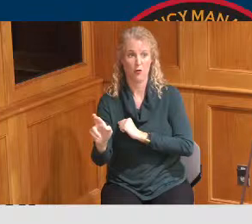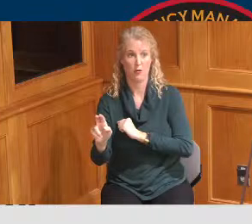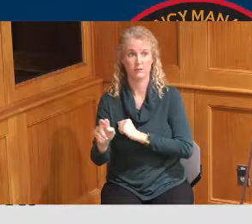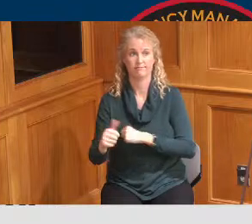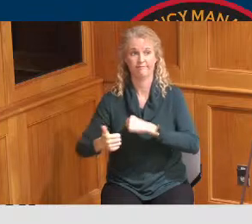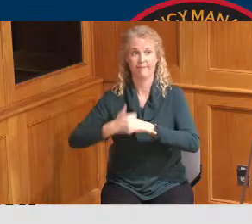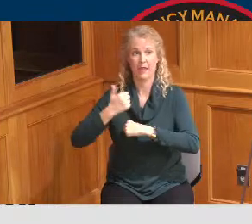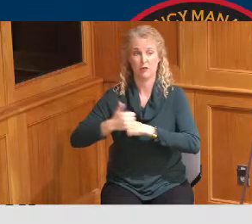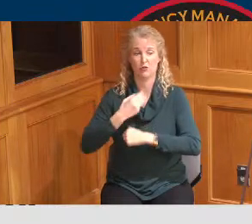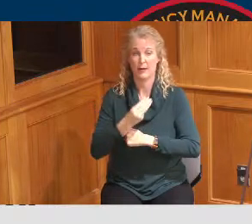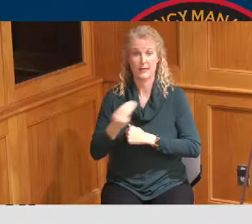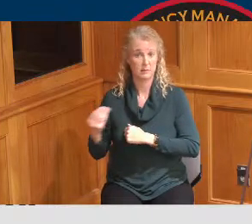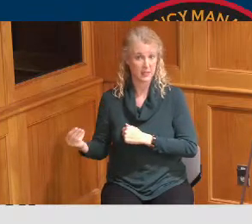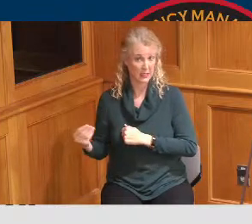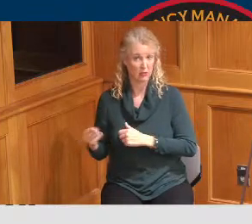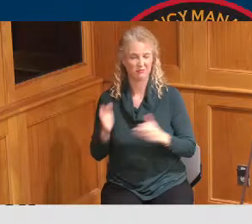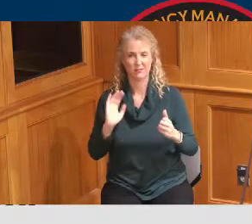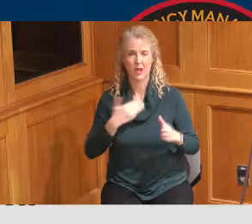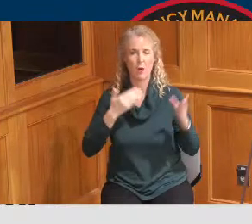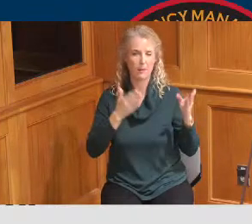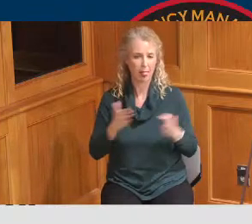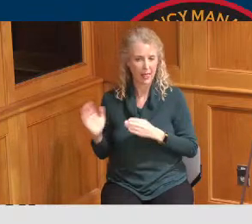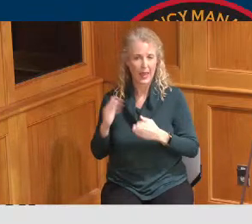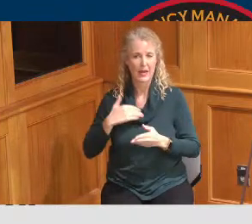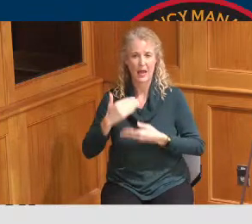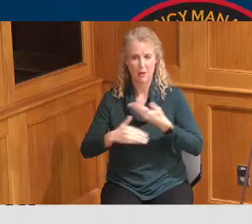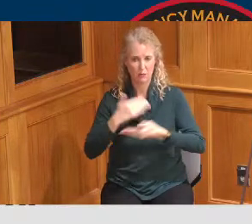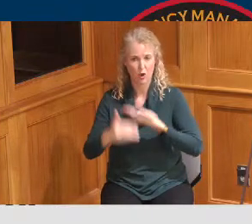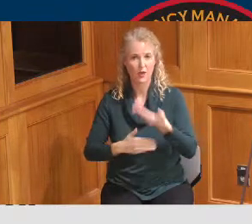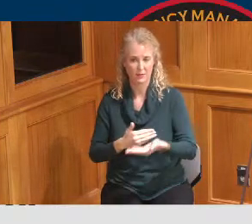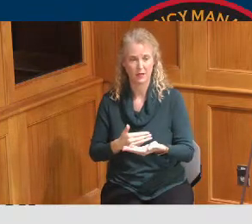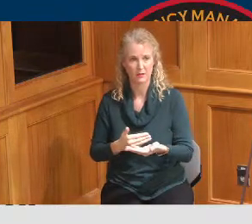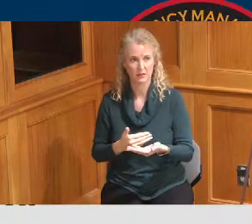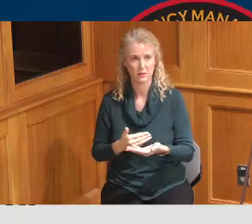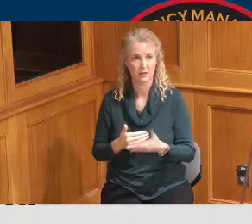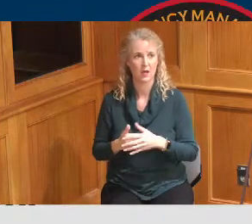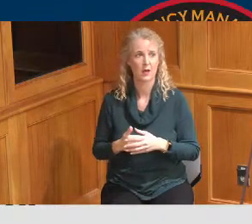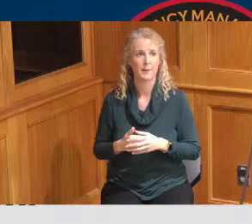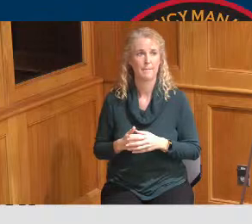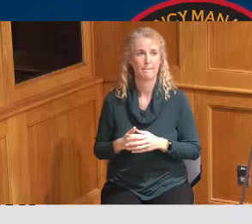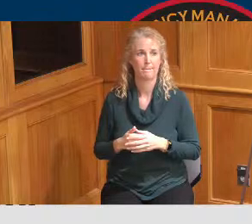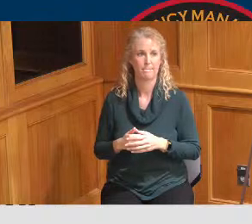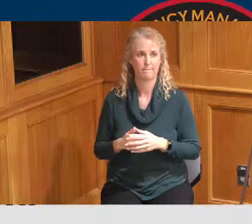the plan and the procedure so the procedure is in the EOP just not the plan and that's coordinated